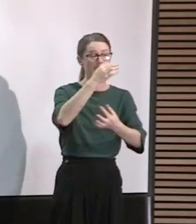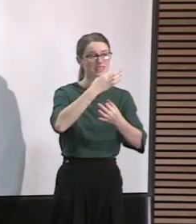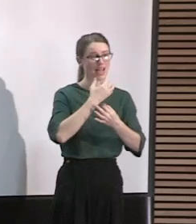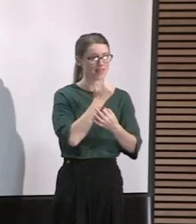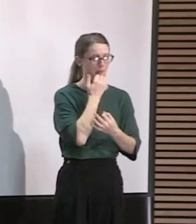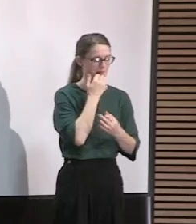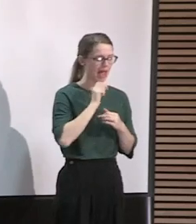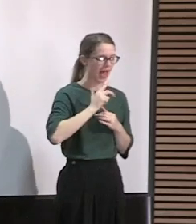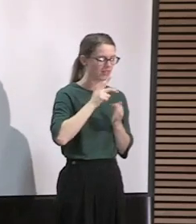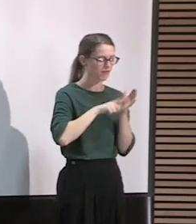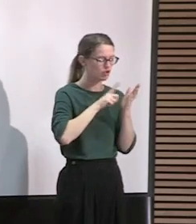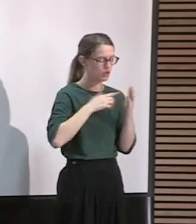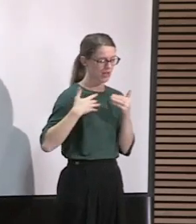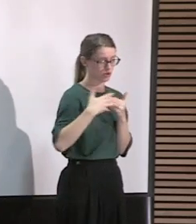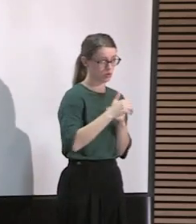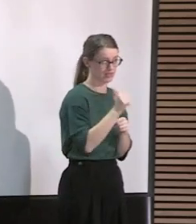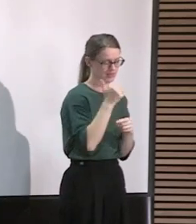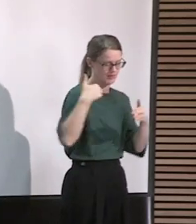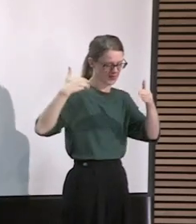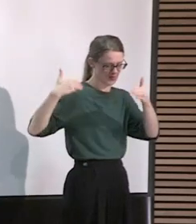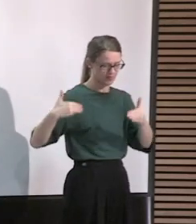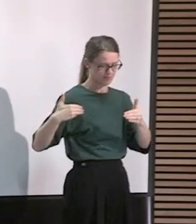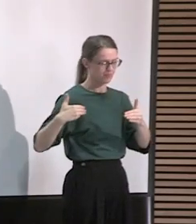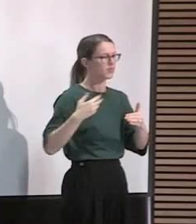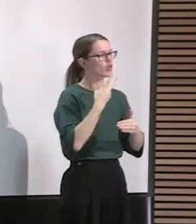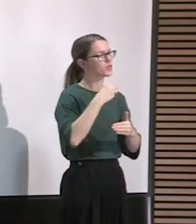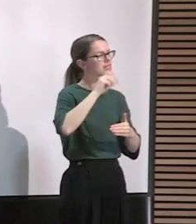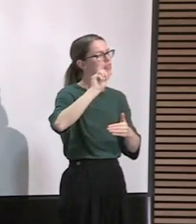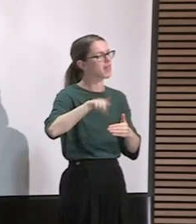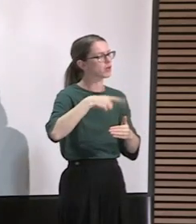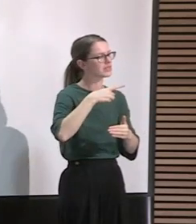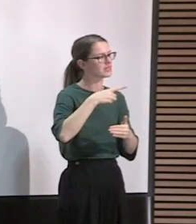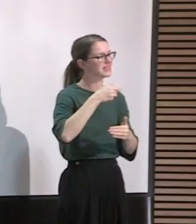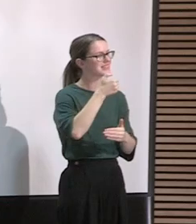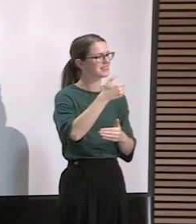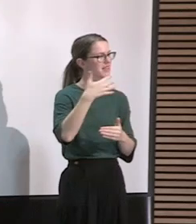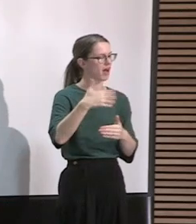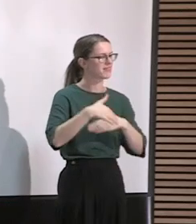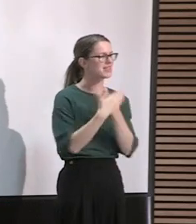facilities? I anticipated this question, so I've got some numbers for you.